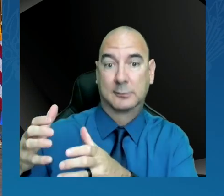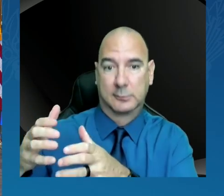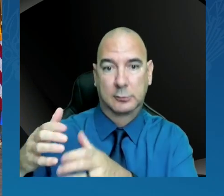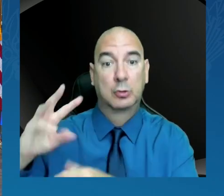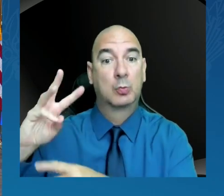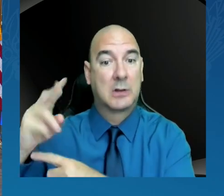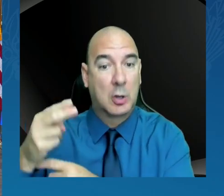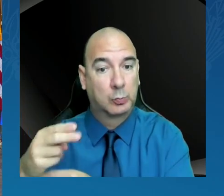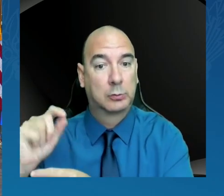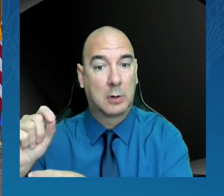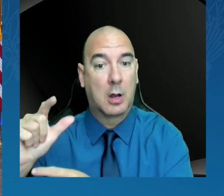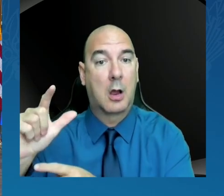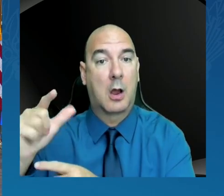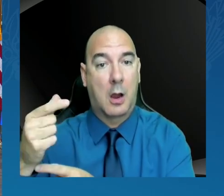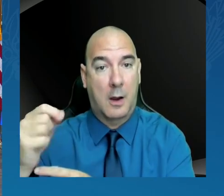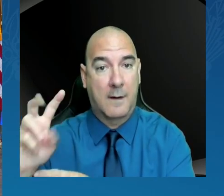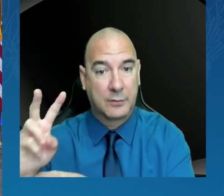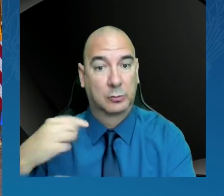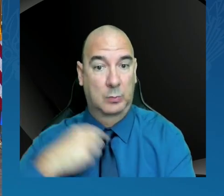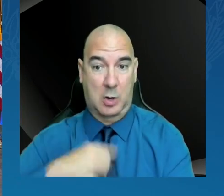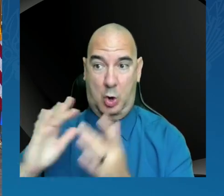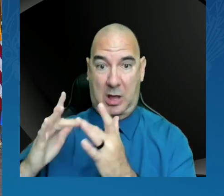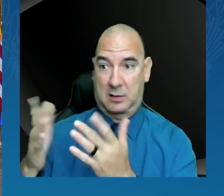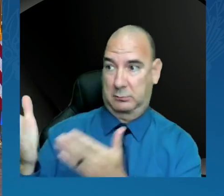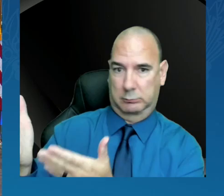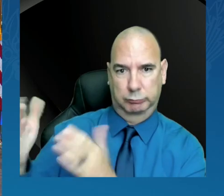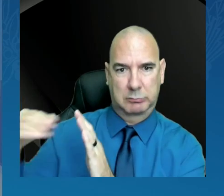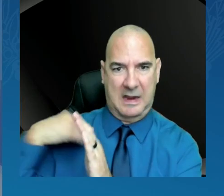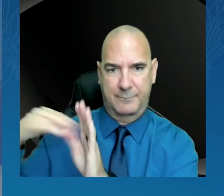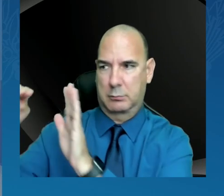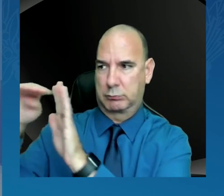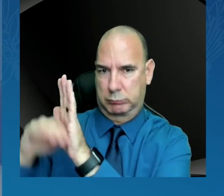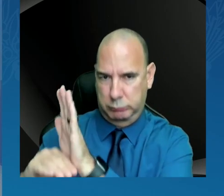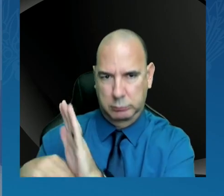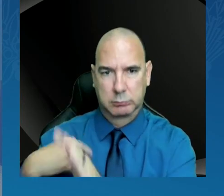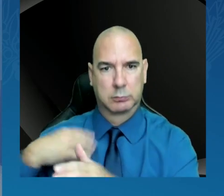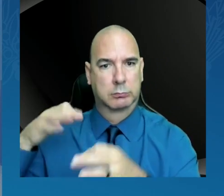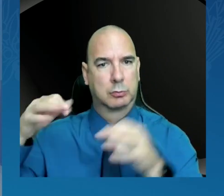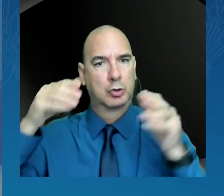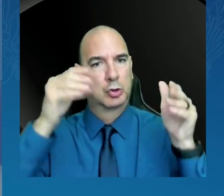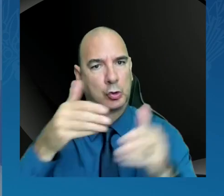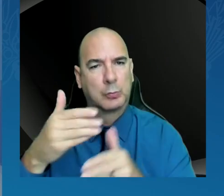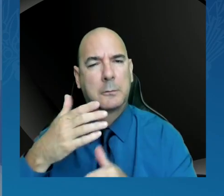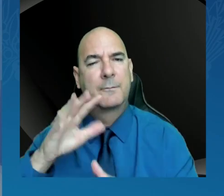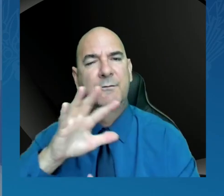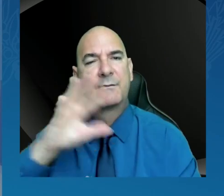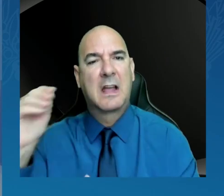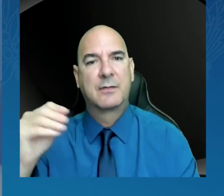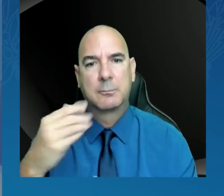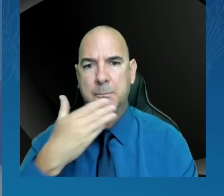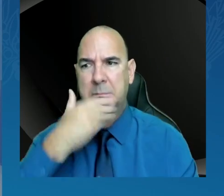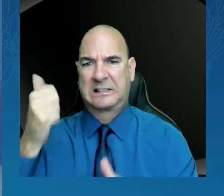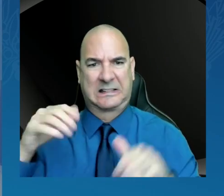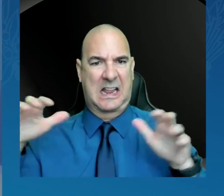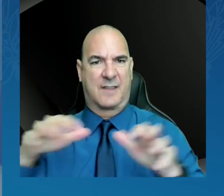we are highlighting 50 best practices, but we're bringing to today some of the best models